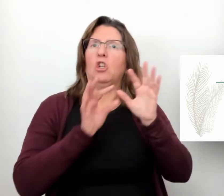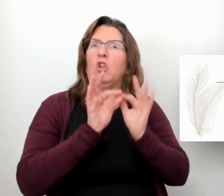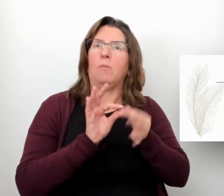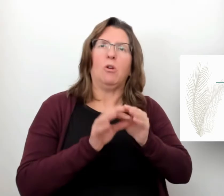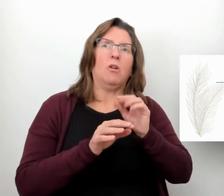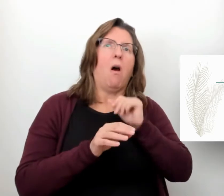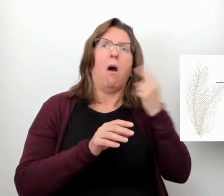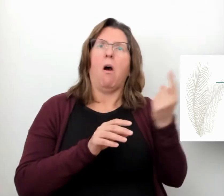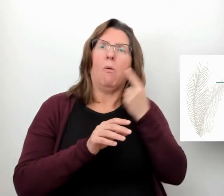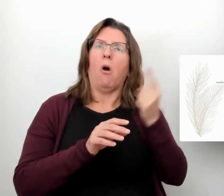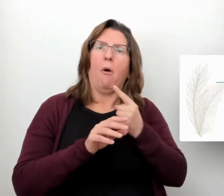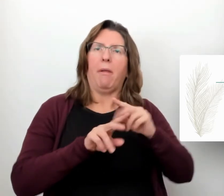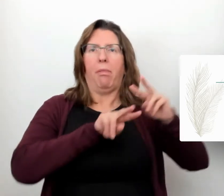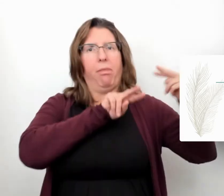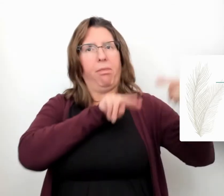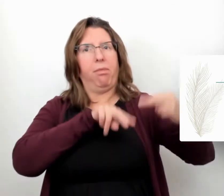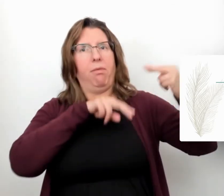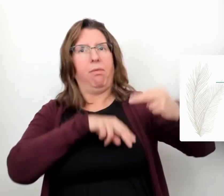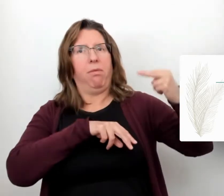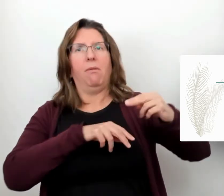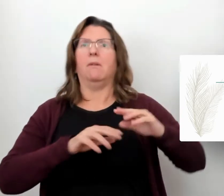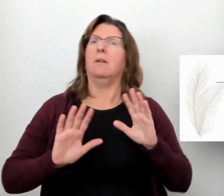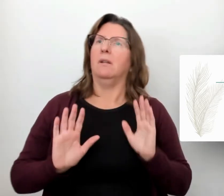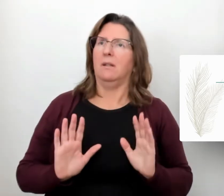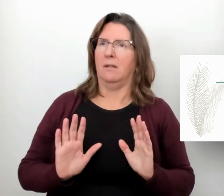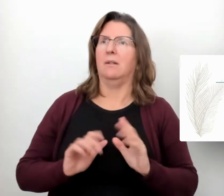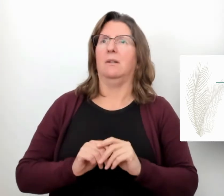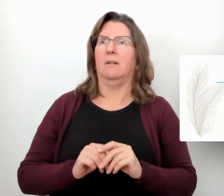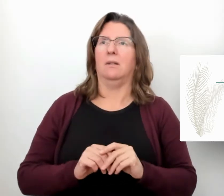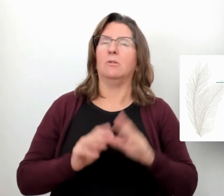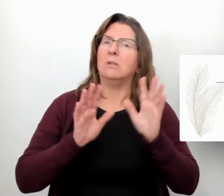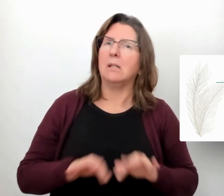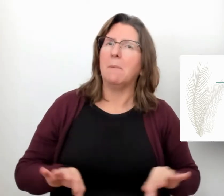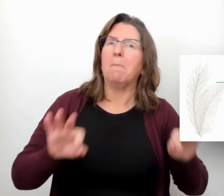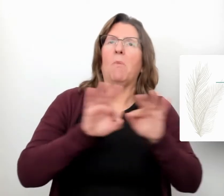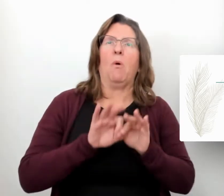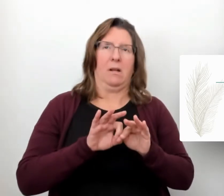Someplace where they are not under the gaze of the interpreter who may or may not understand them.